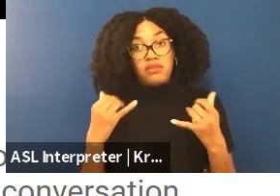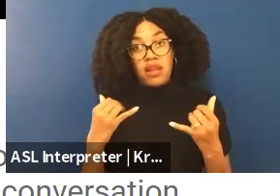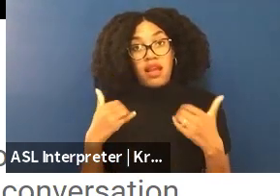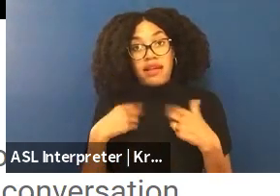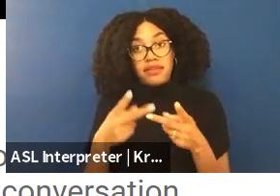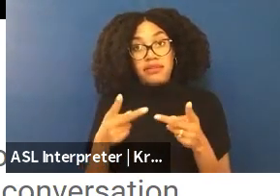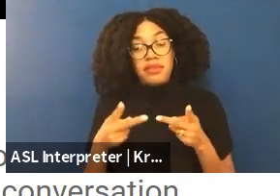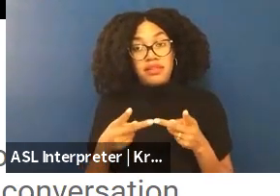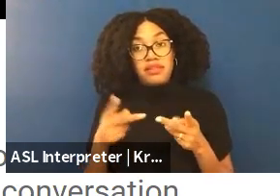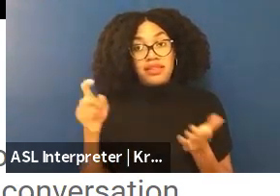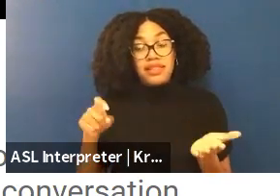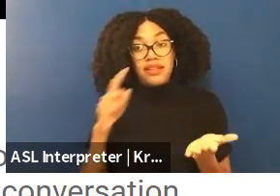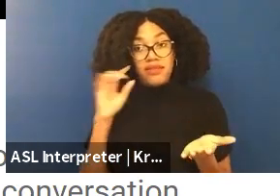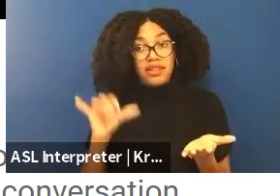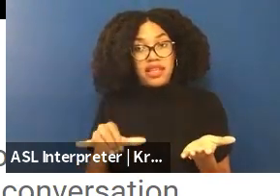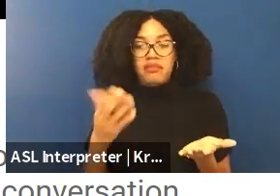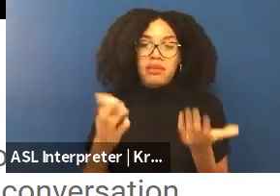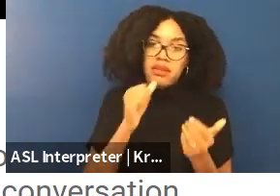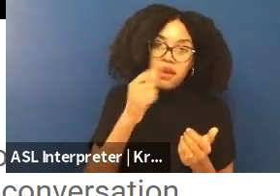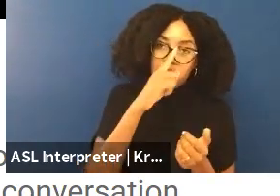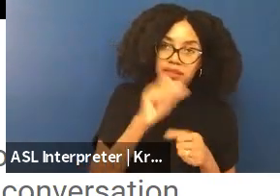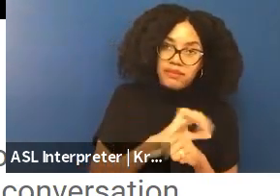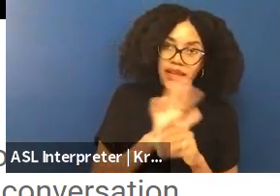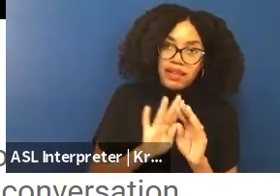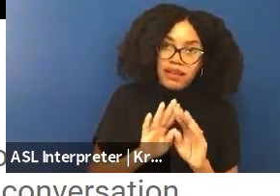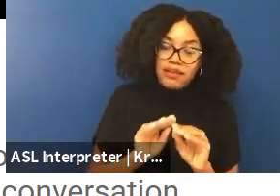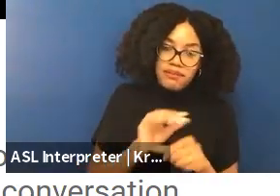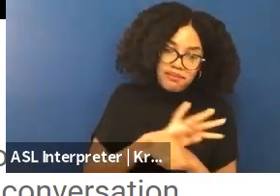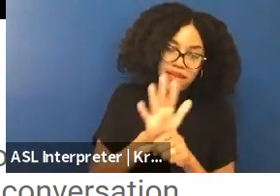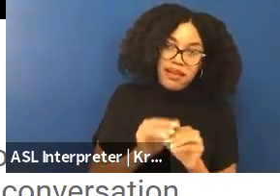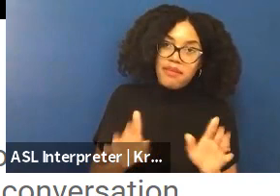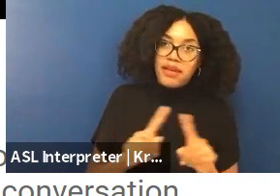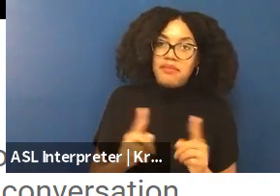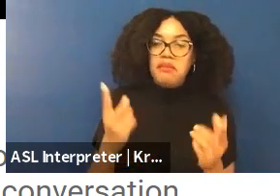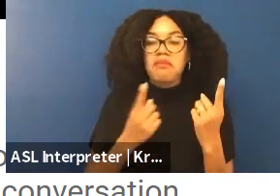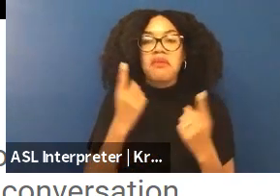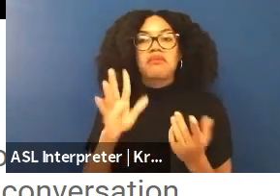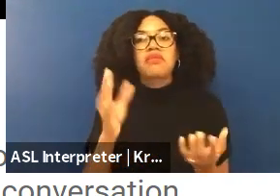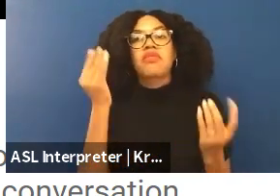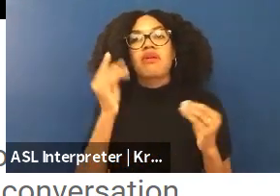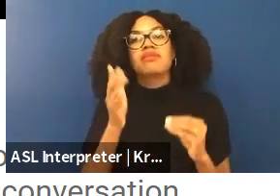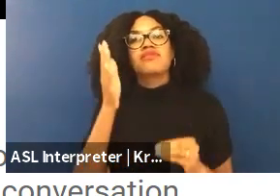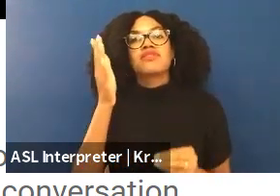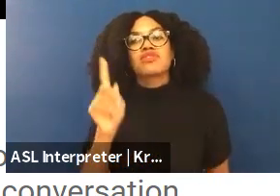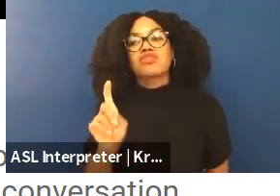either because or not because of the pandemic. [Ruth] The one that worked on our campus